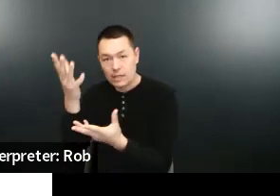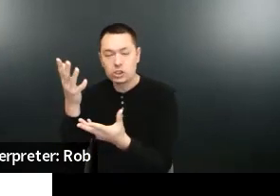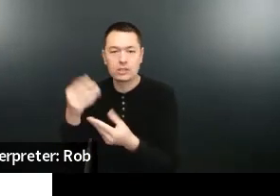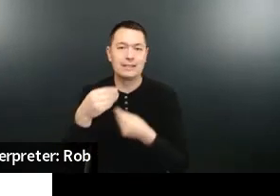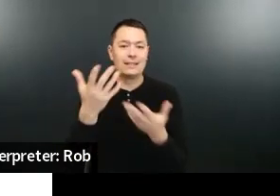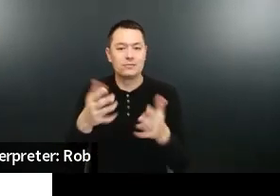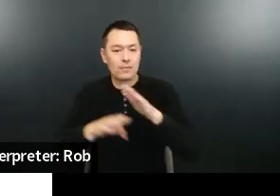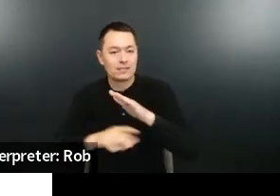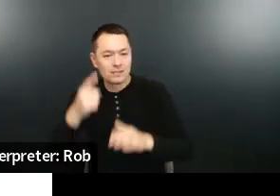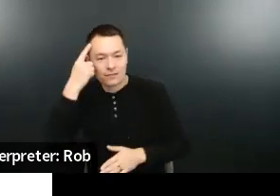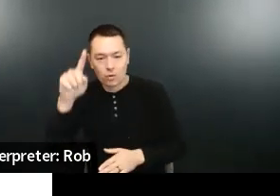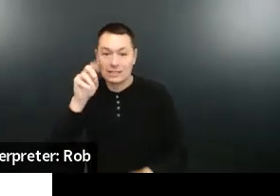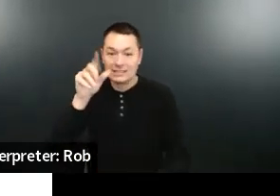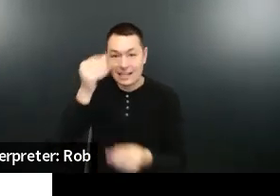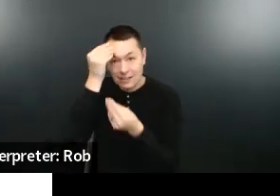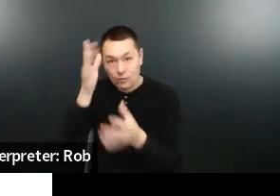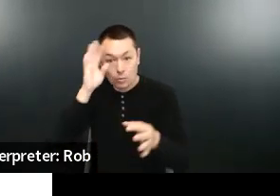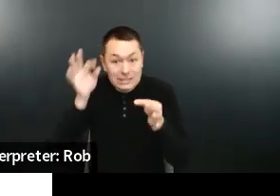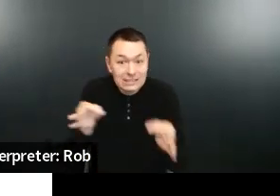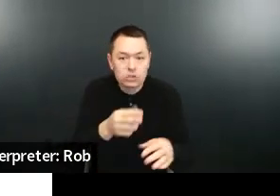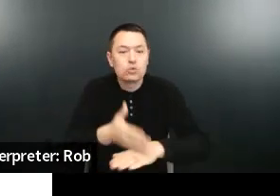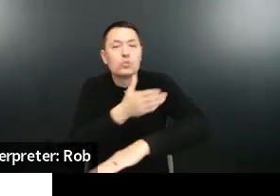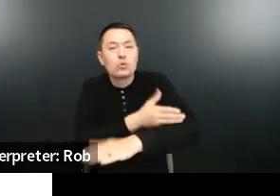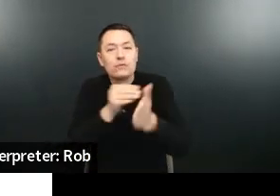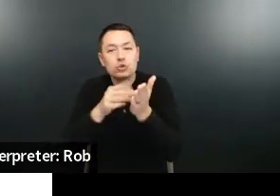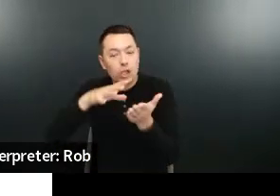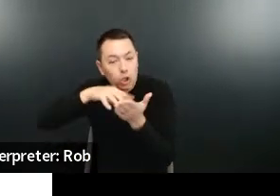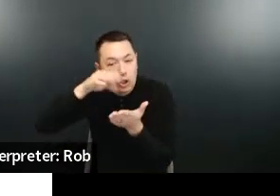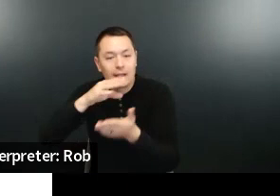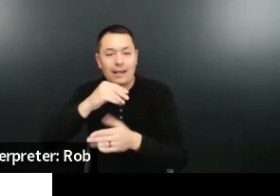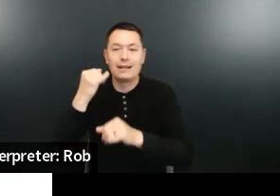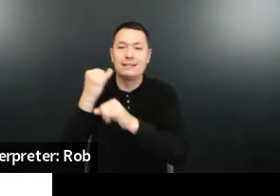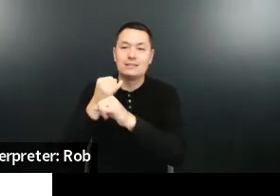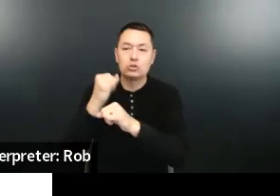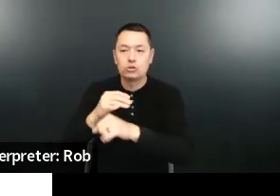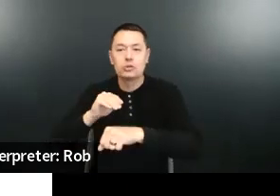informed decisions to improve student learning and institutional effectiveness. Thank you, Alex.